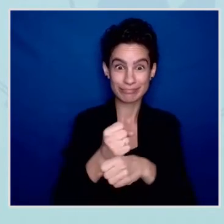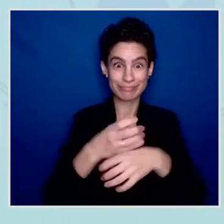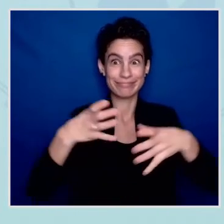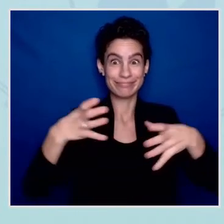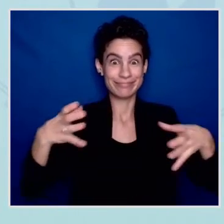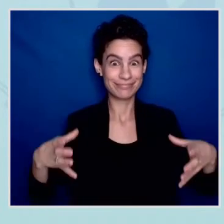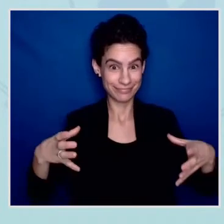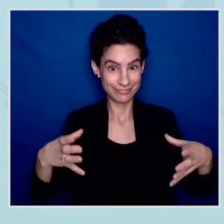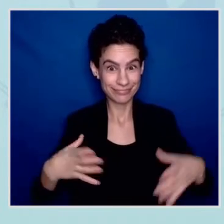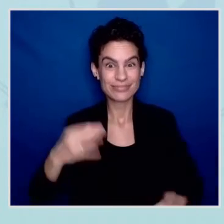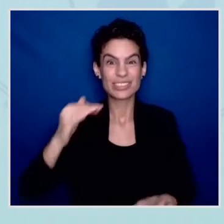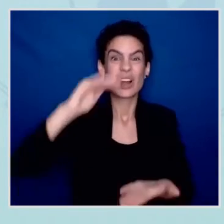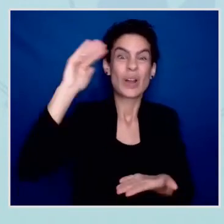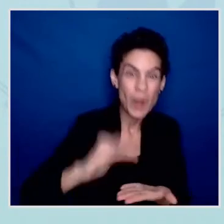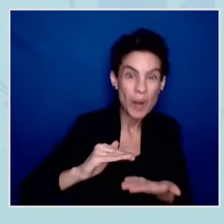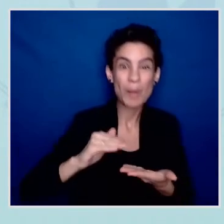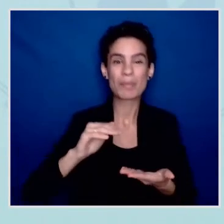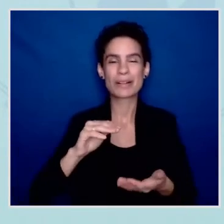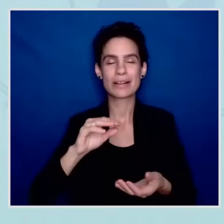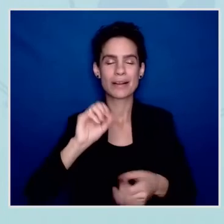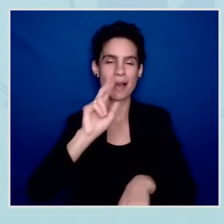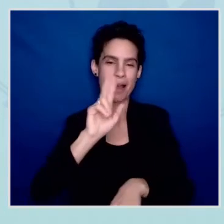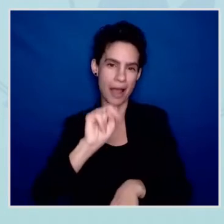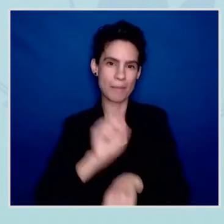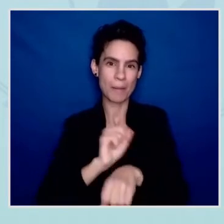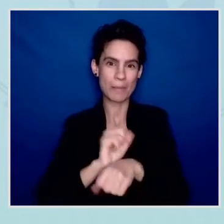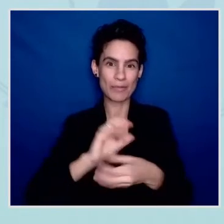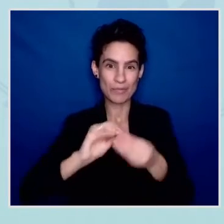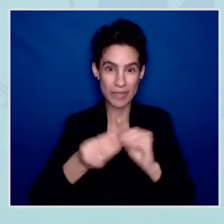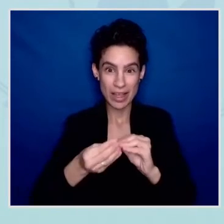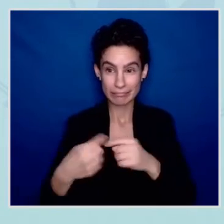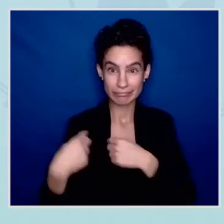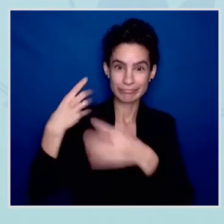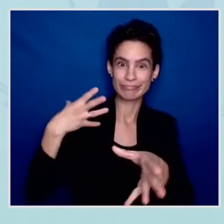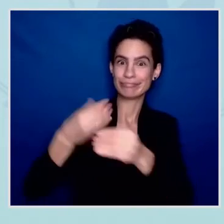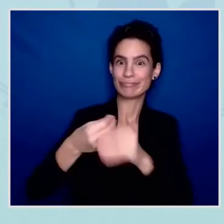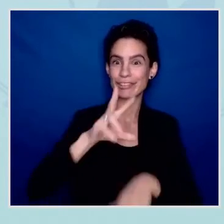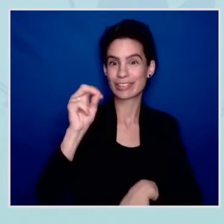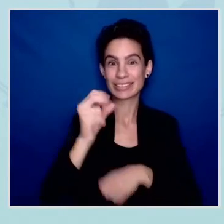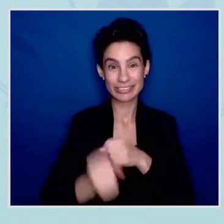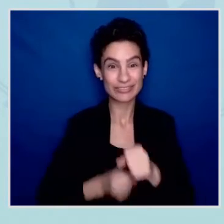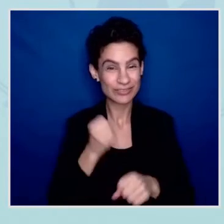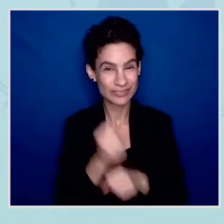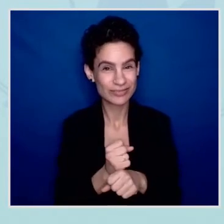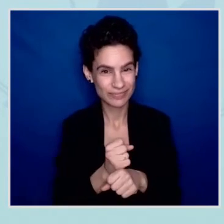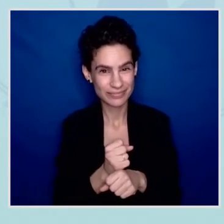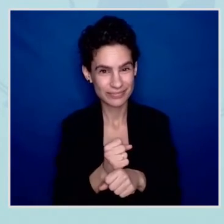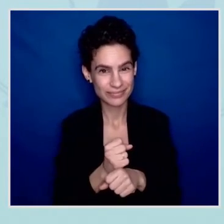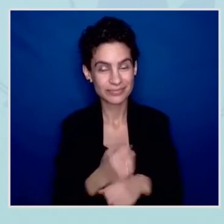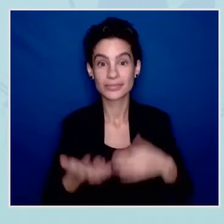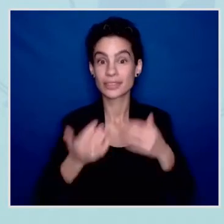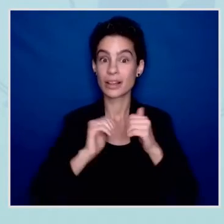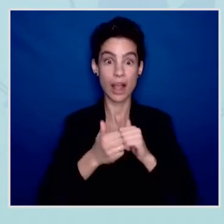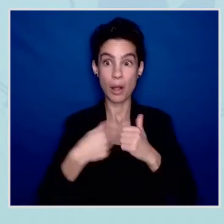BACK, AND WE'VE GROWN OUR WAY BACK, ACHIEVING A RECORD NUMBER